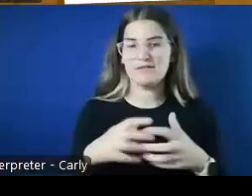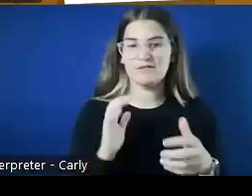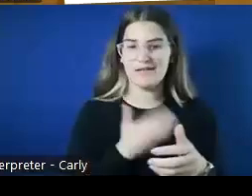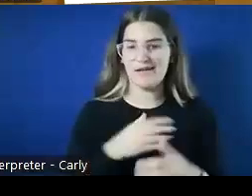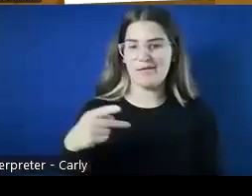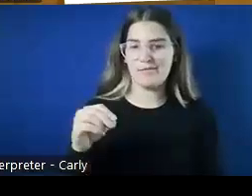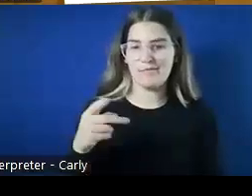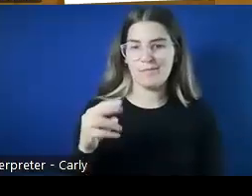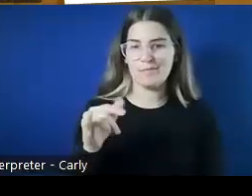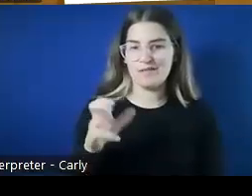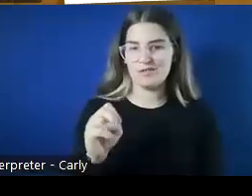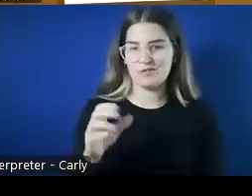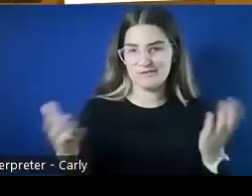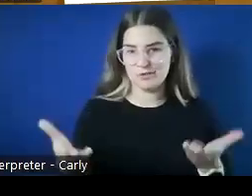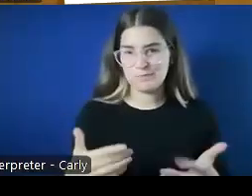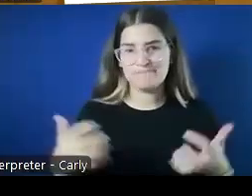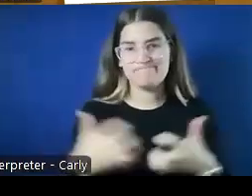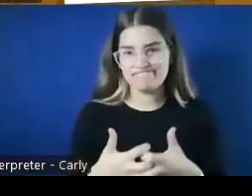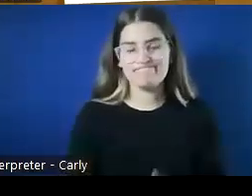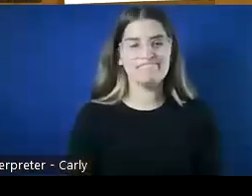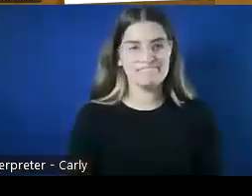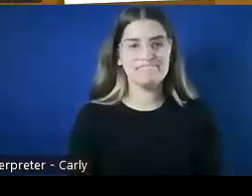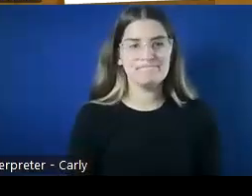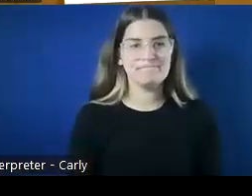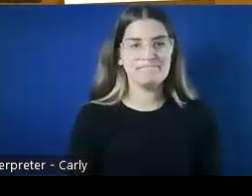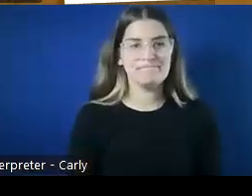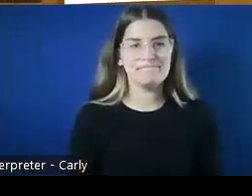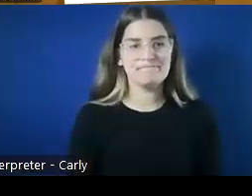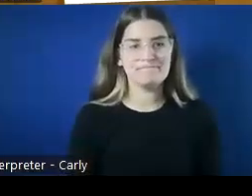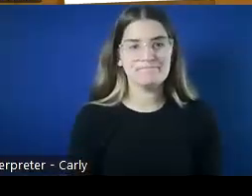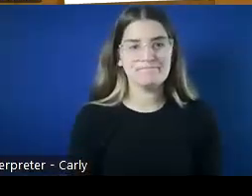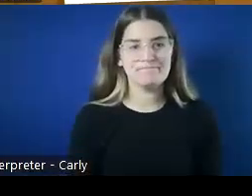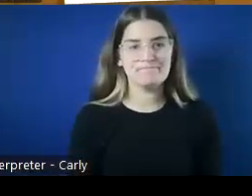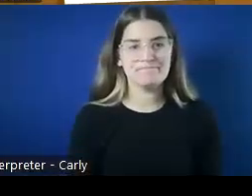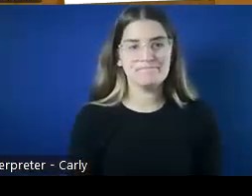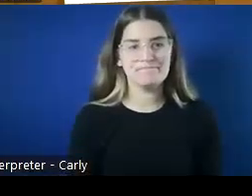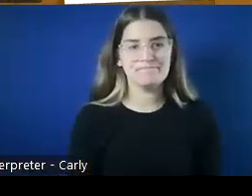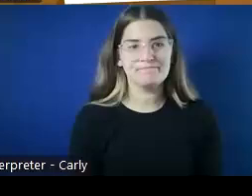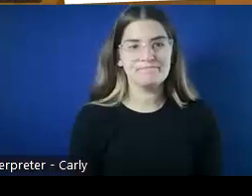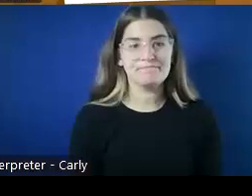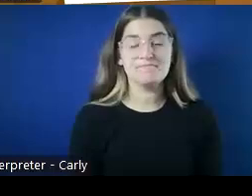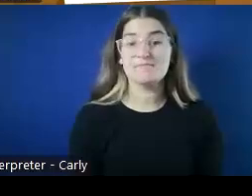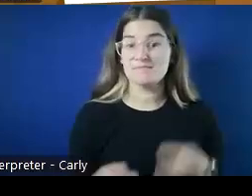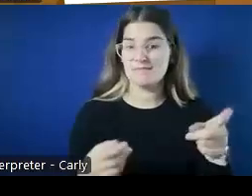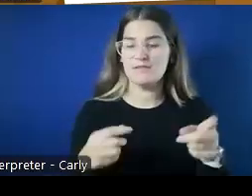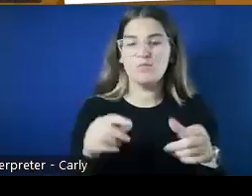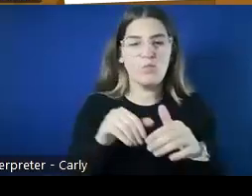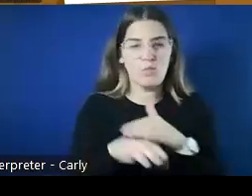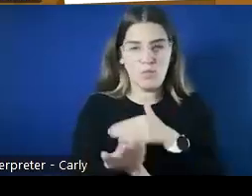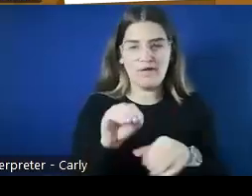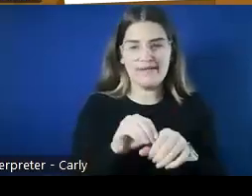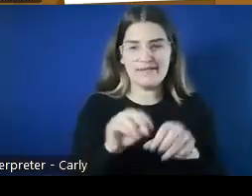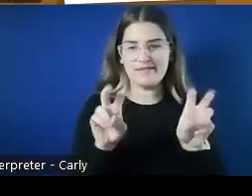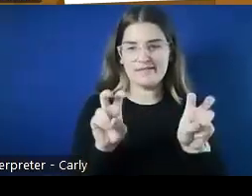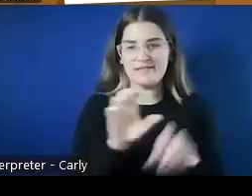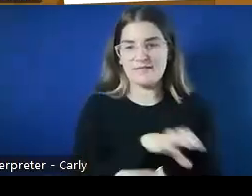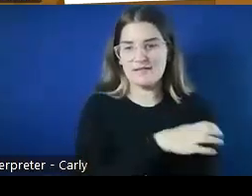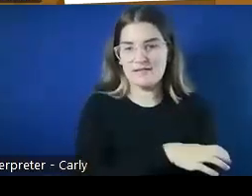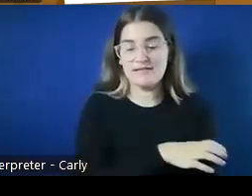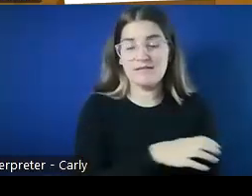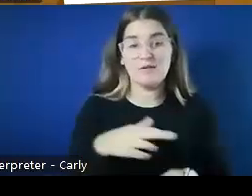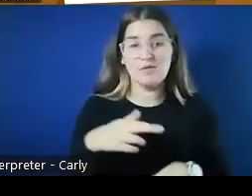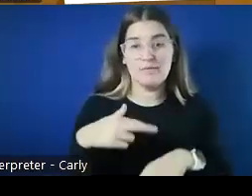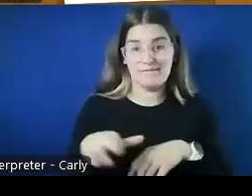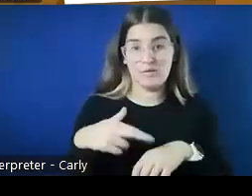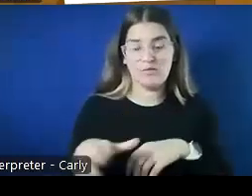region going into the walk-in clinic the referrals um that we get are mostly from